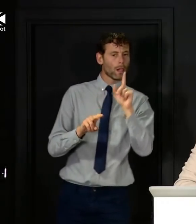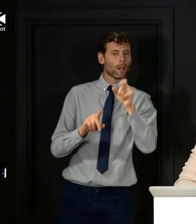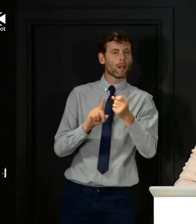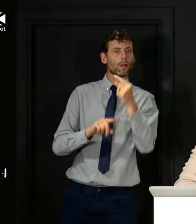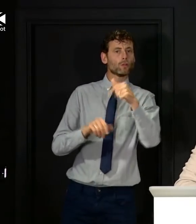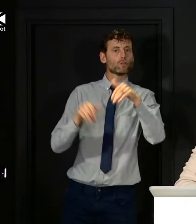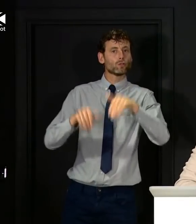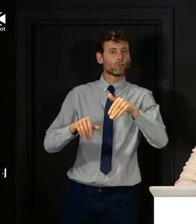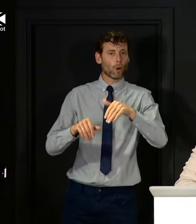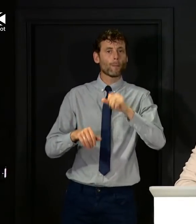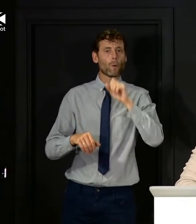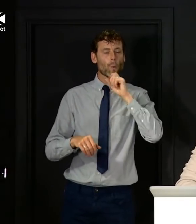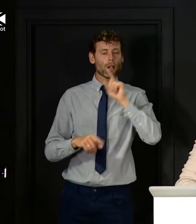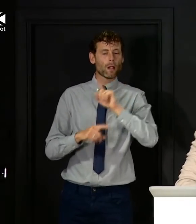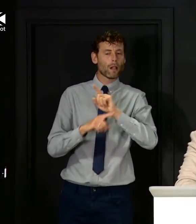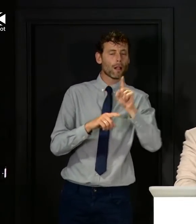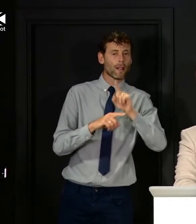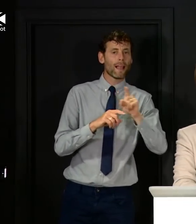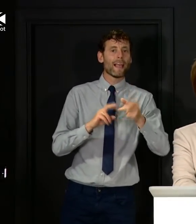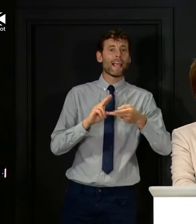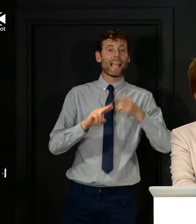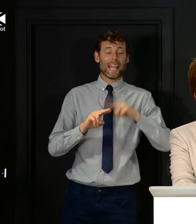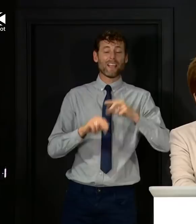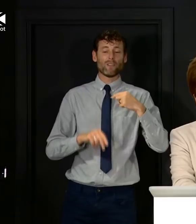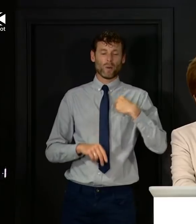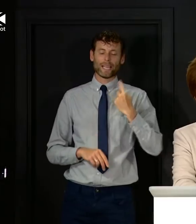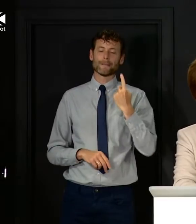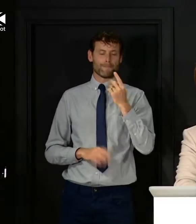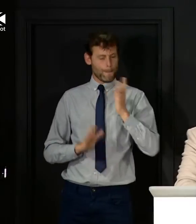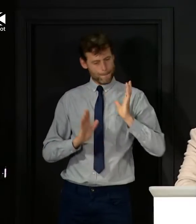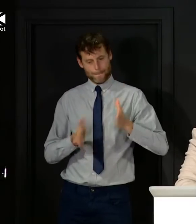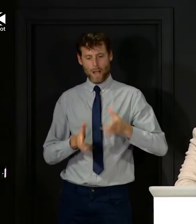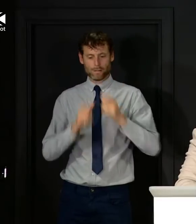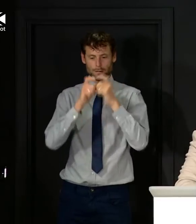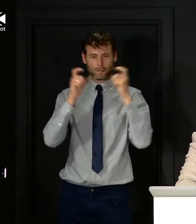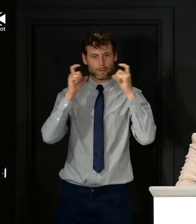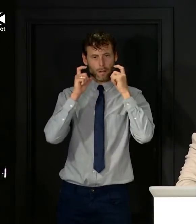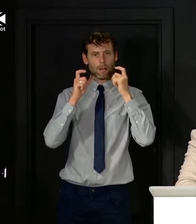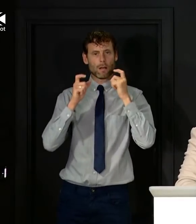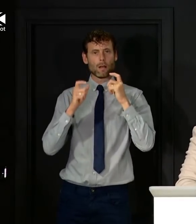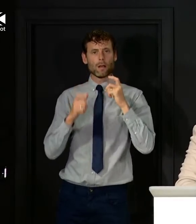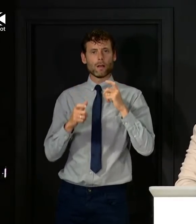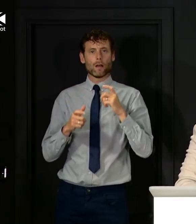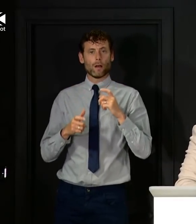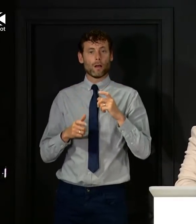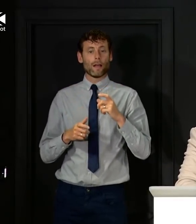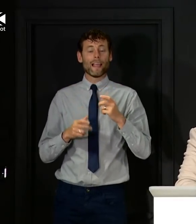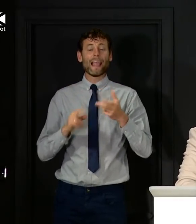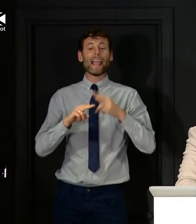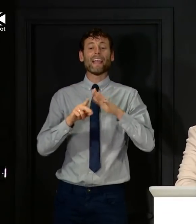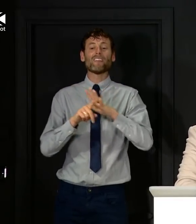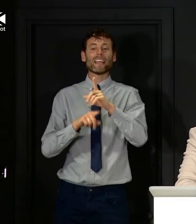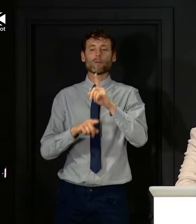to make it mandatory that will happen quickly. If our decision is not to make it mandatory this week, that doesn't mean we will never review that decision, we would always keep